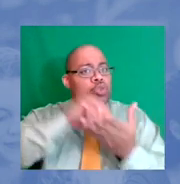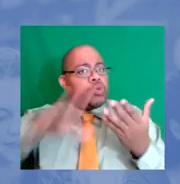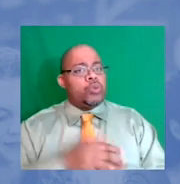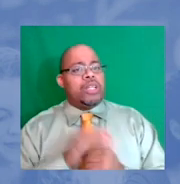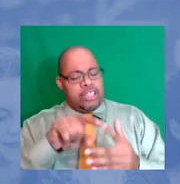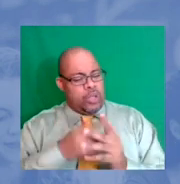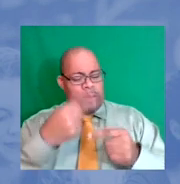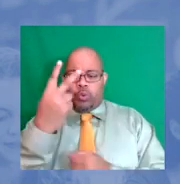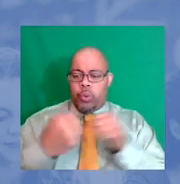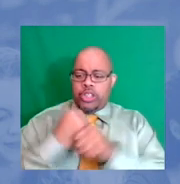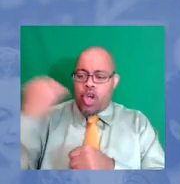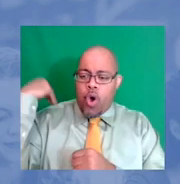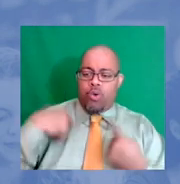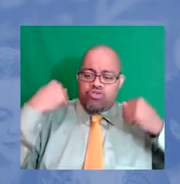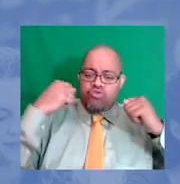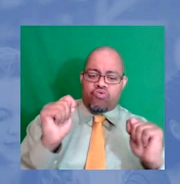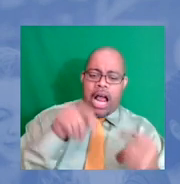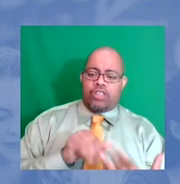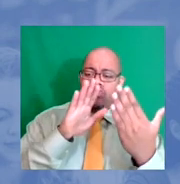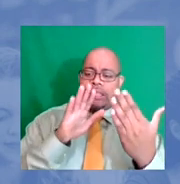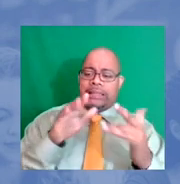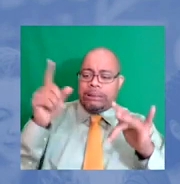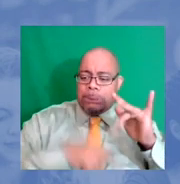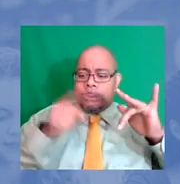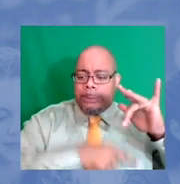TRYING TO ADDRESS A CHRONIC ABSENTEEISM ISSUE IN OUR SCHOOL WHERE STUDENTS WERE MISSING